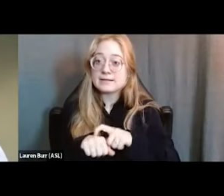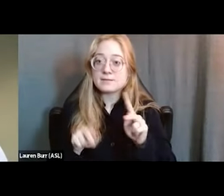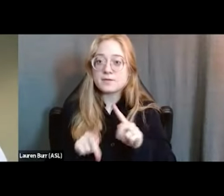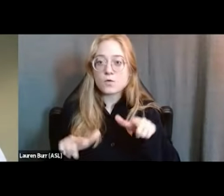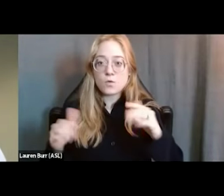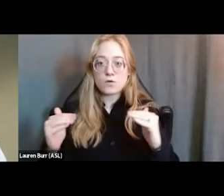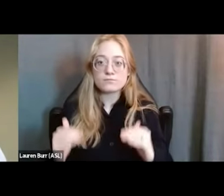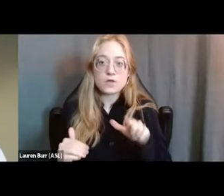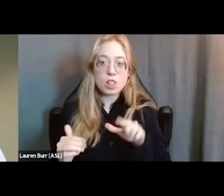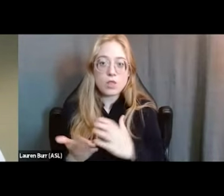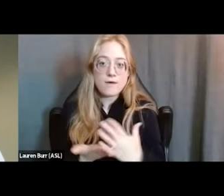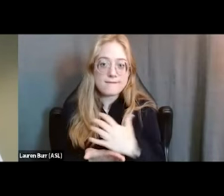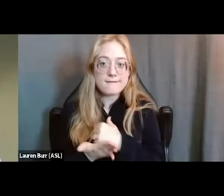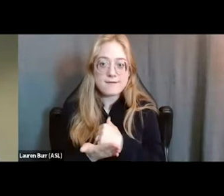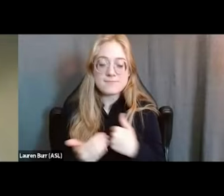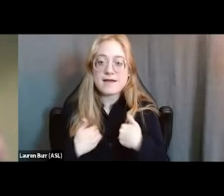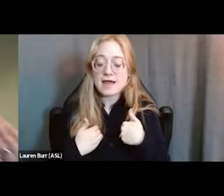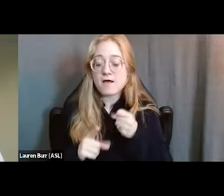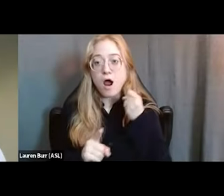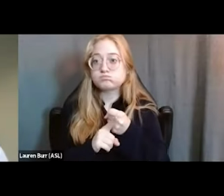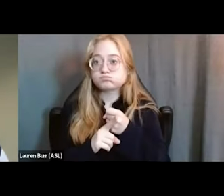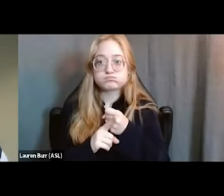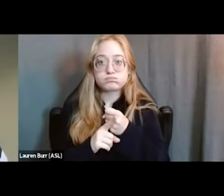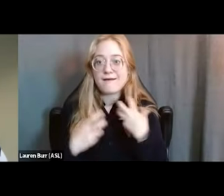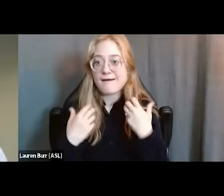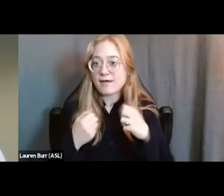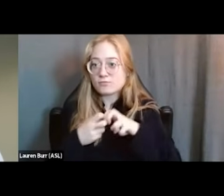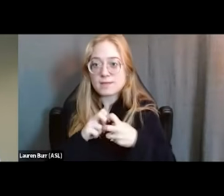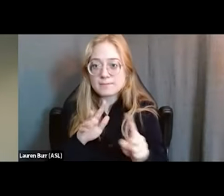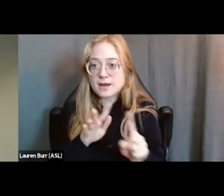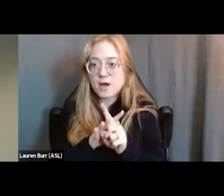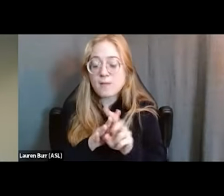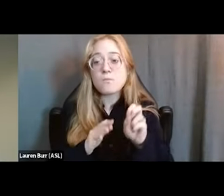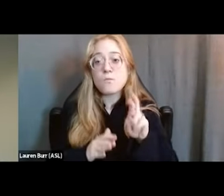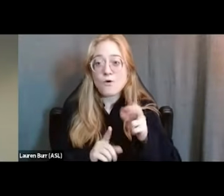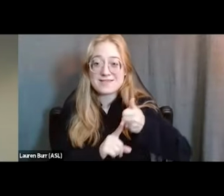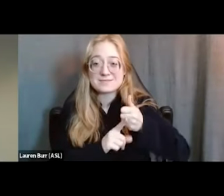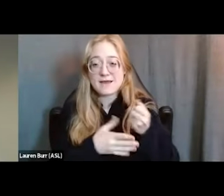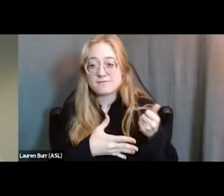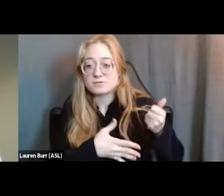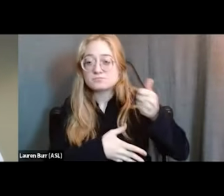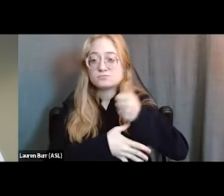they have a significant health event or the primary income earner in their home has a significant health event.